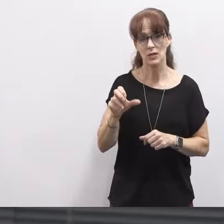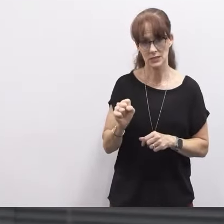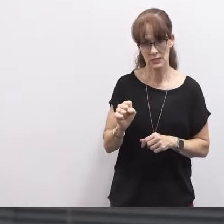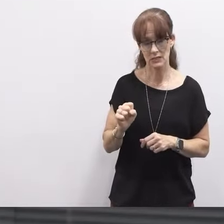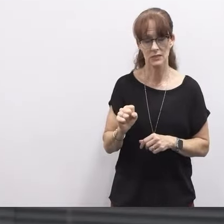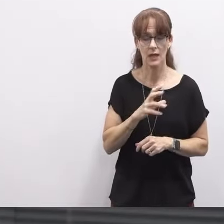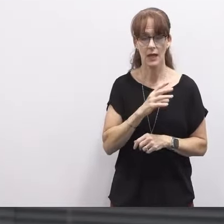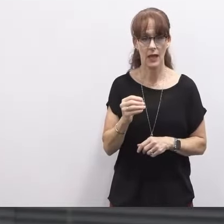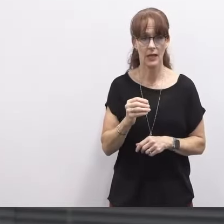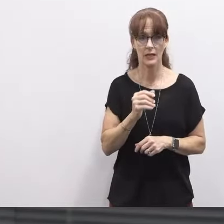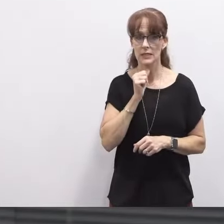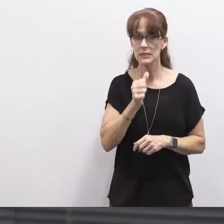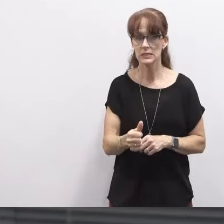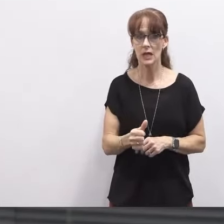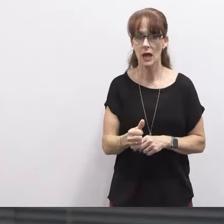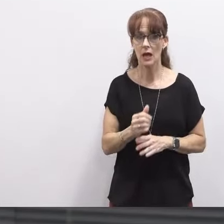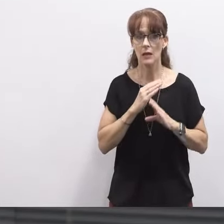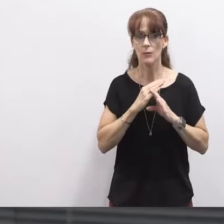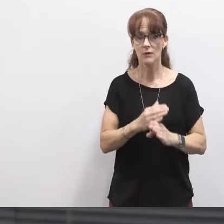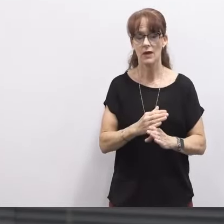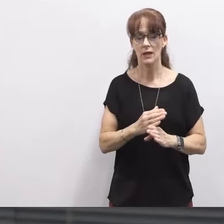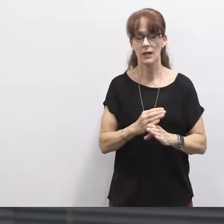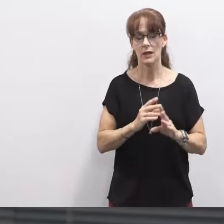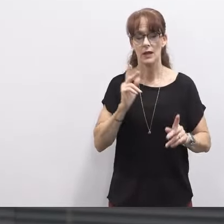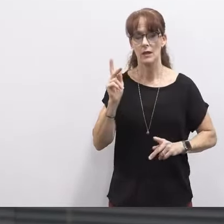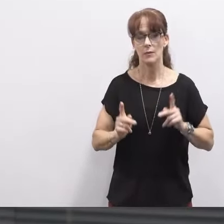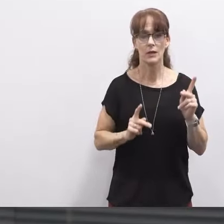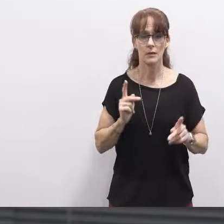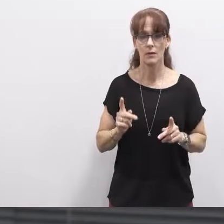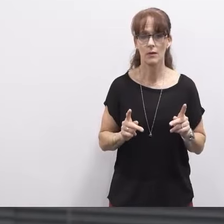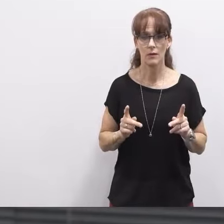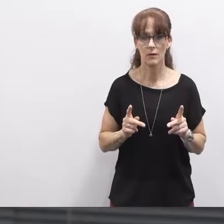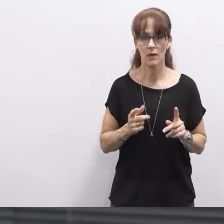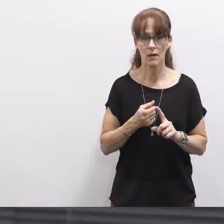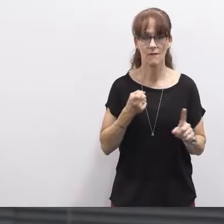and it is not preventing people from spreading the virus.